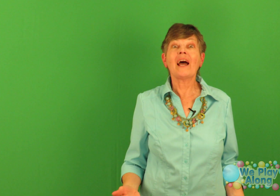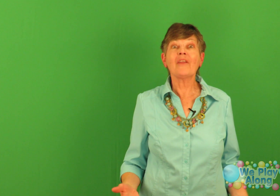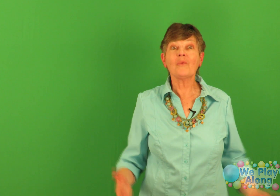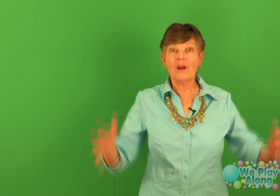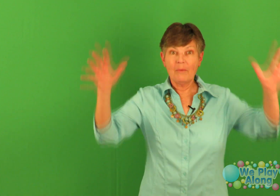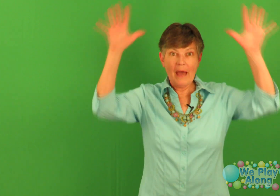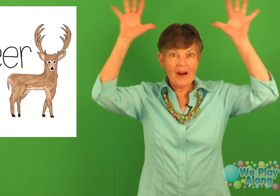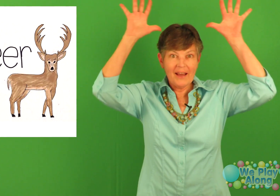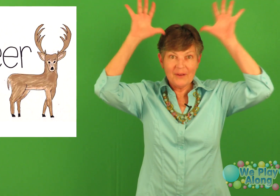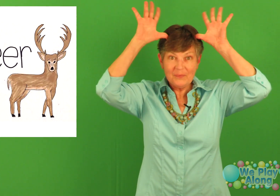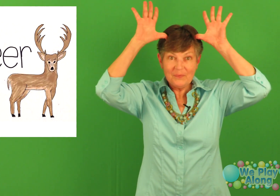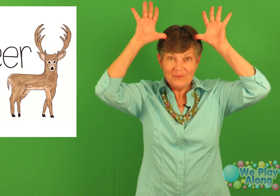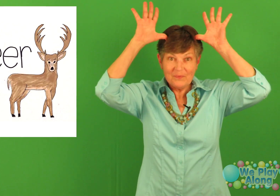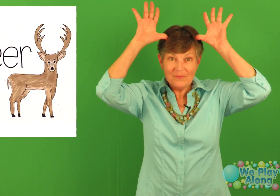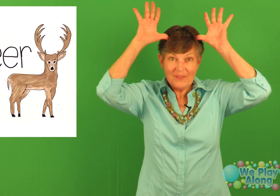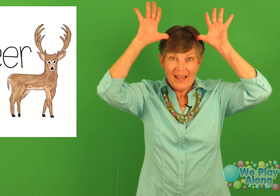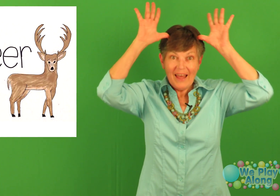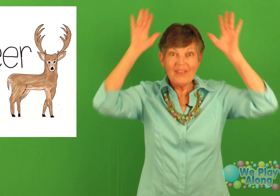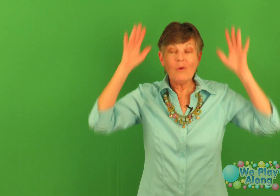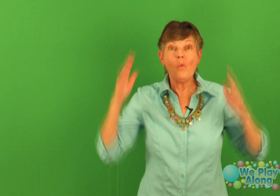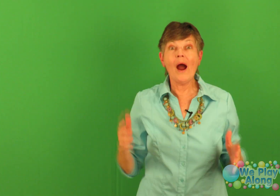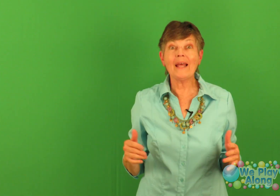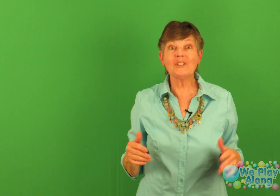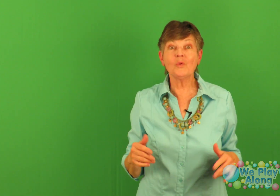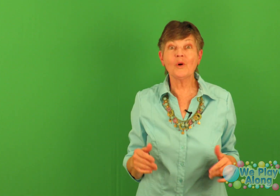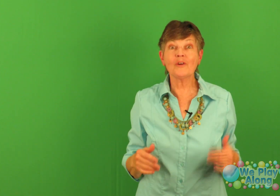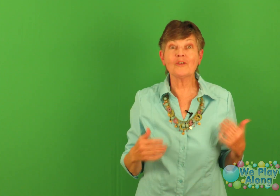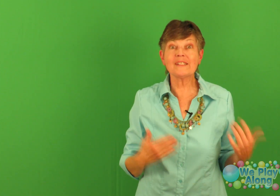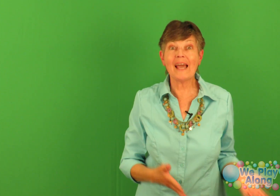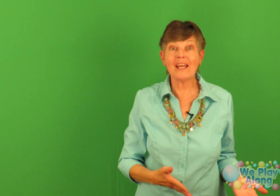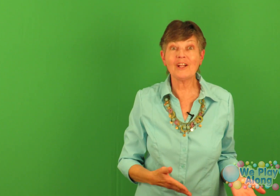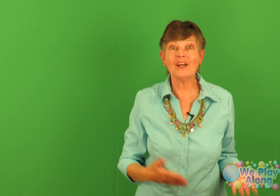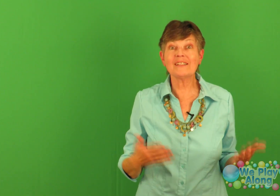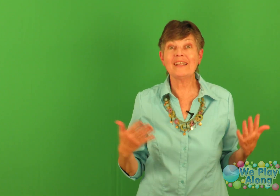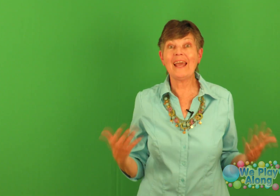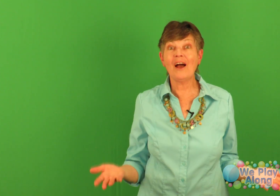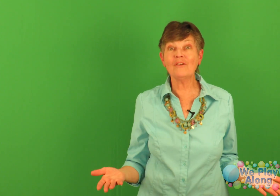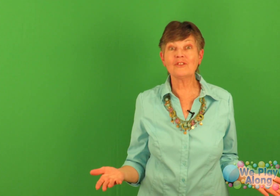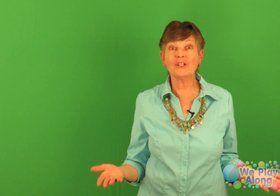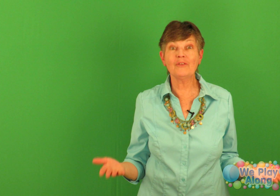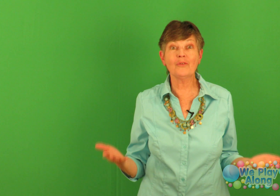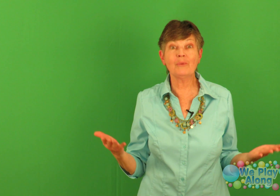other one about a that wanted to work for Santa Claus and the elves delivering